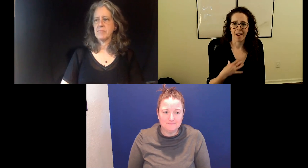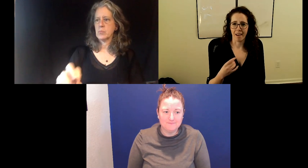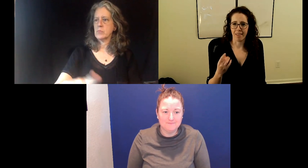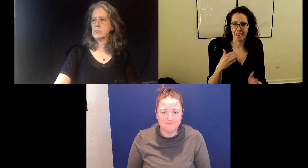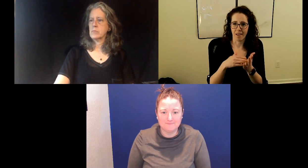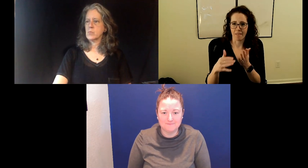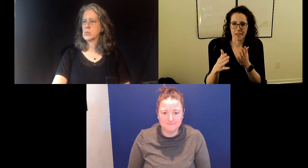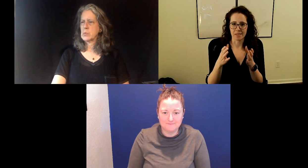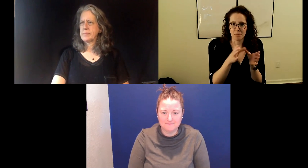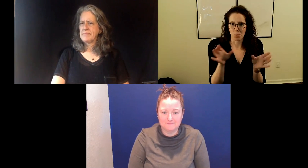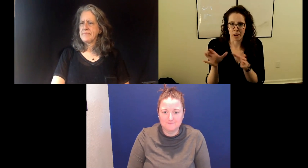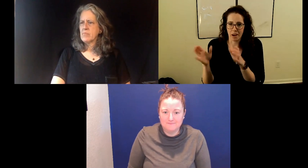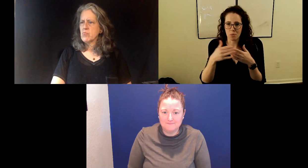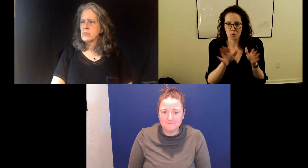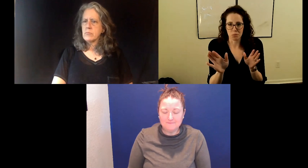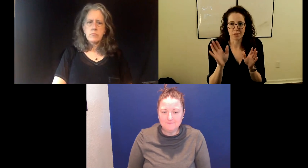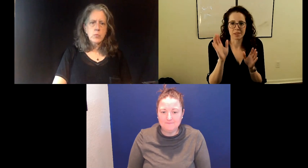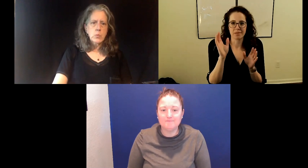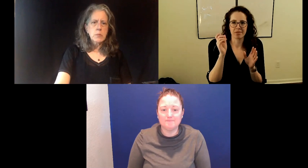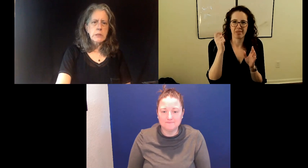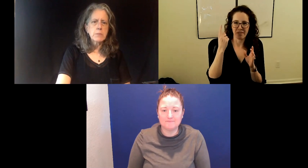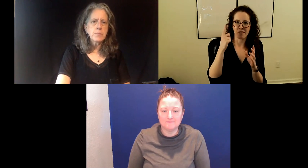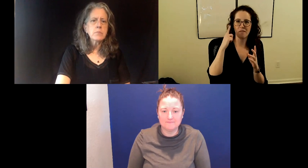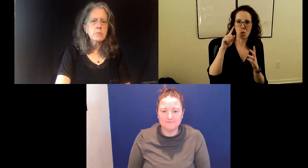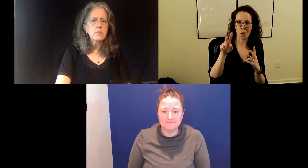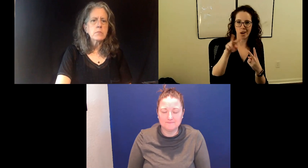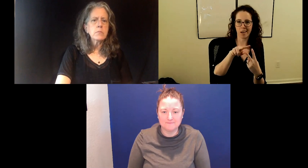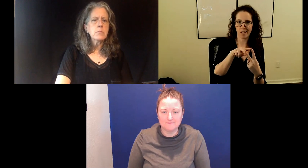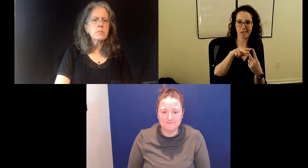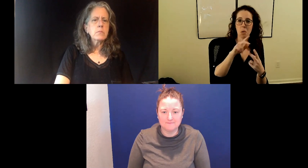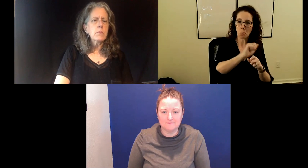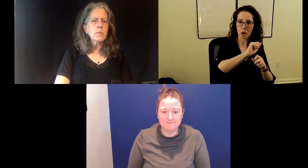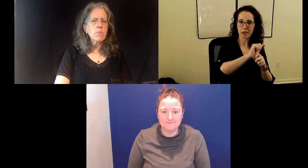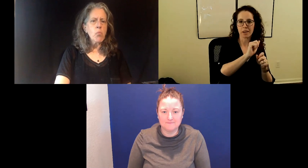i agree yeah i like that i feel like often with the breakout rooms like um i understand